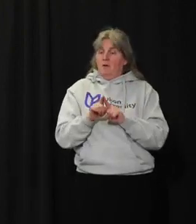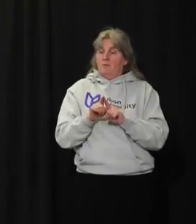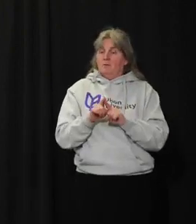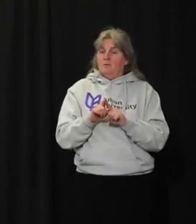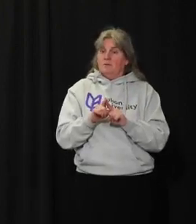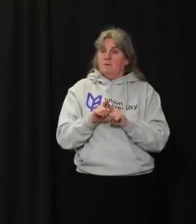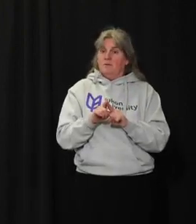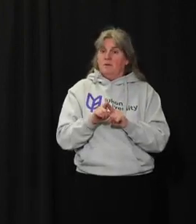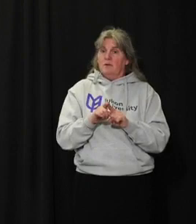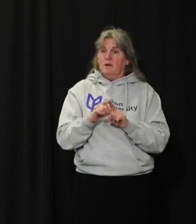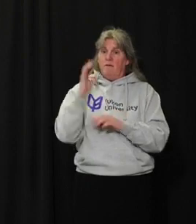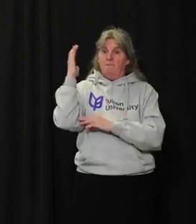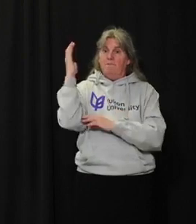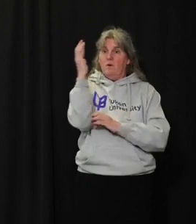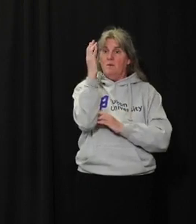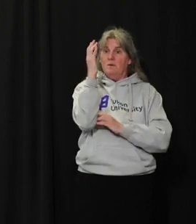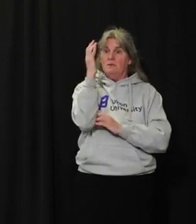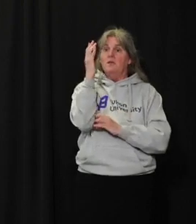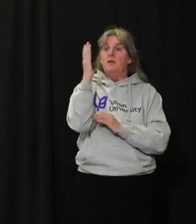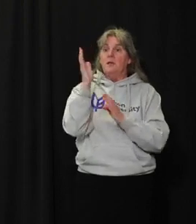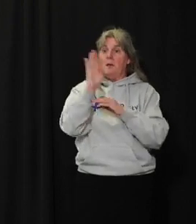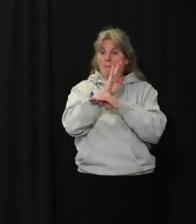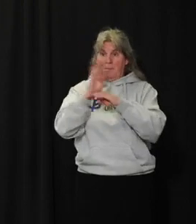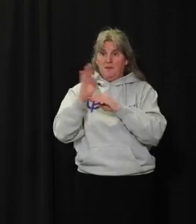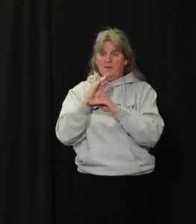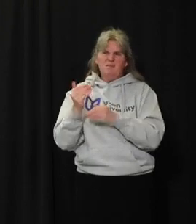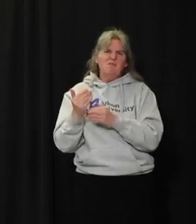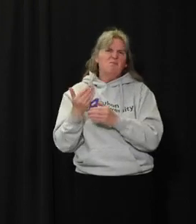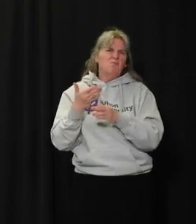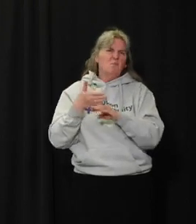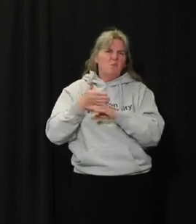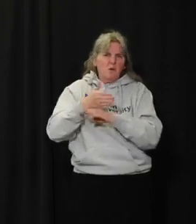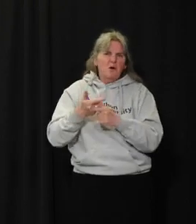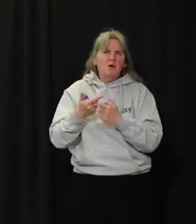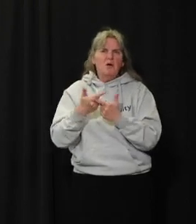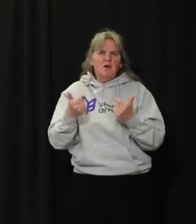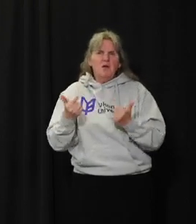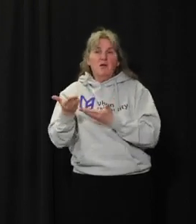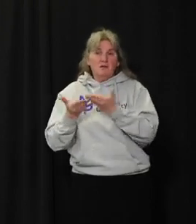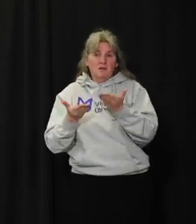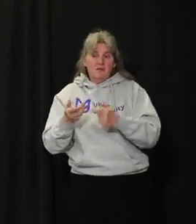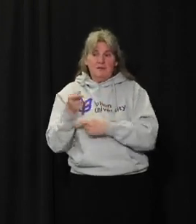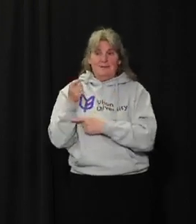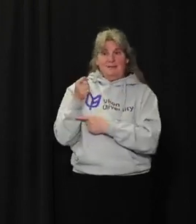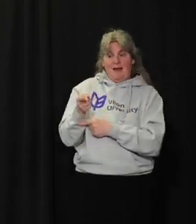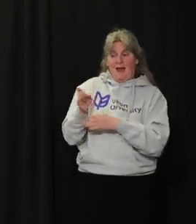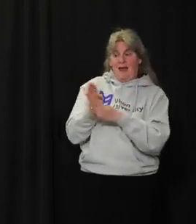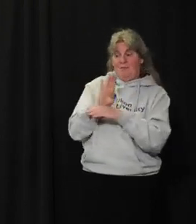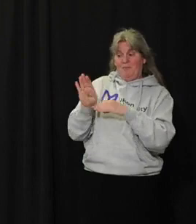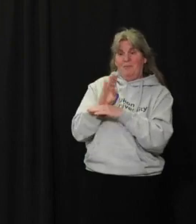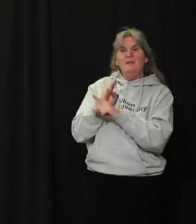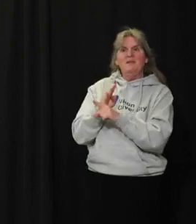We have also heard from the forestry related businesses that use and supply wood products and services.